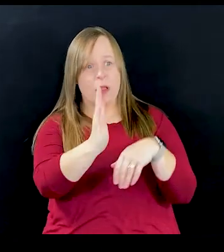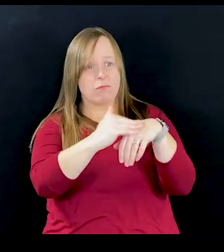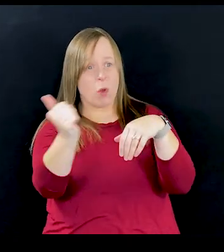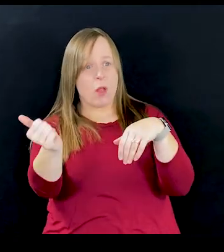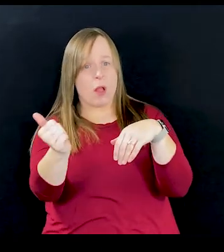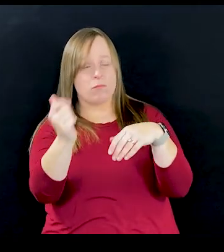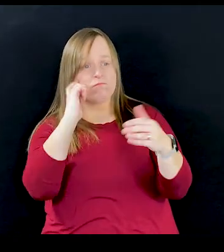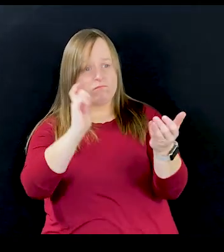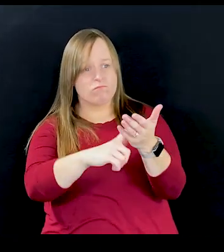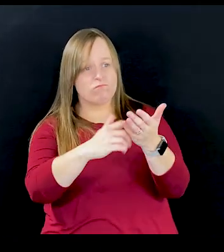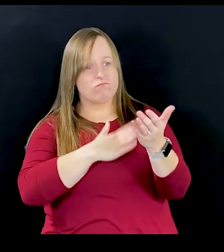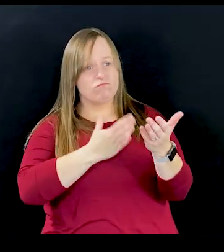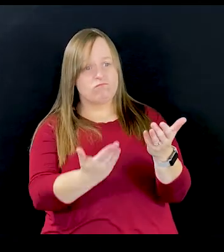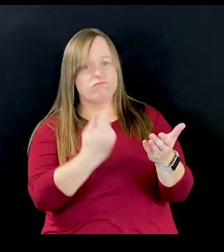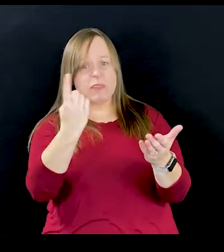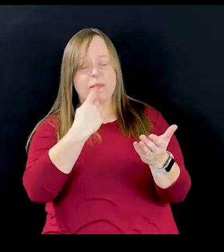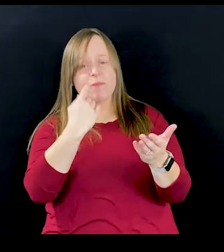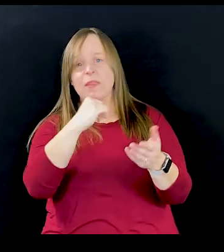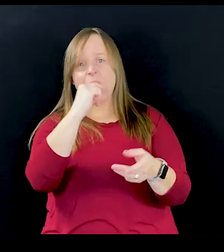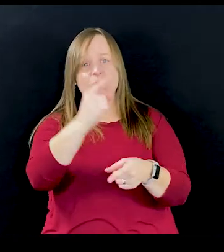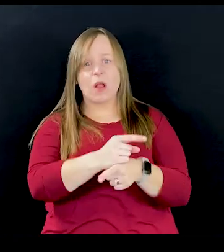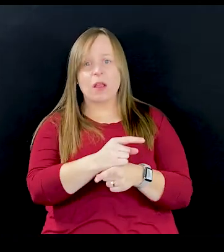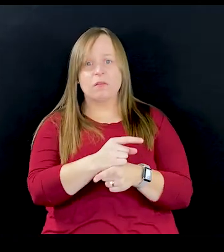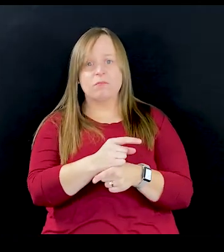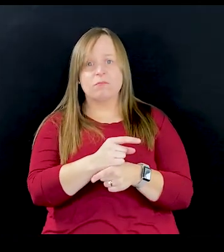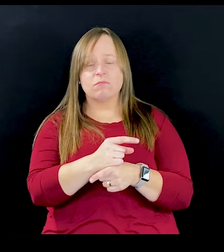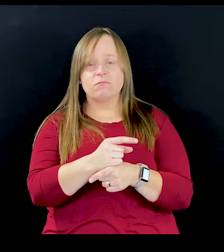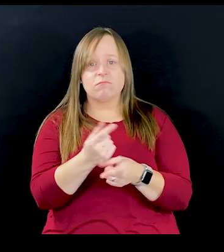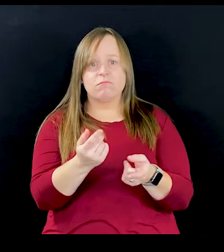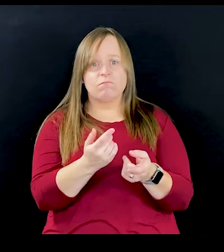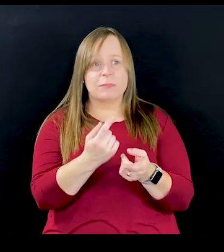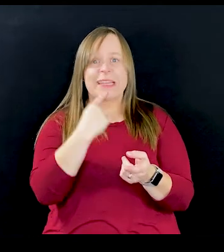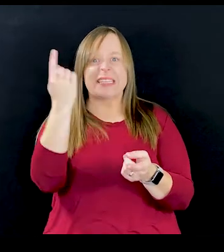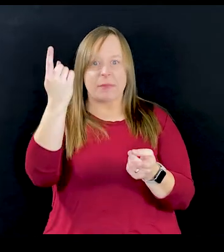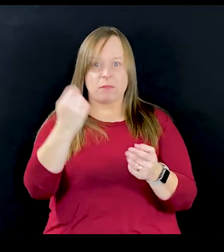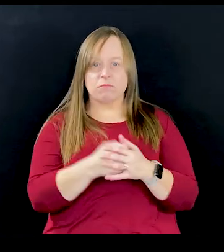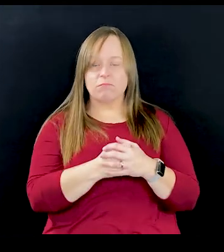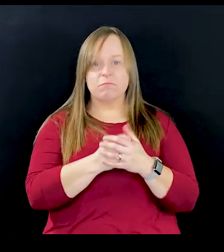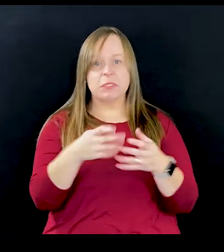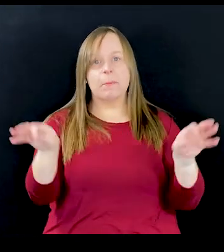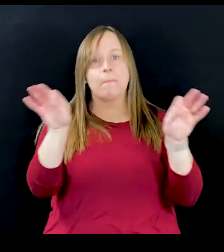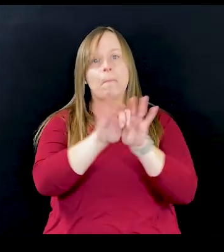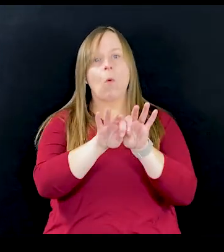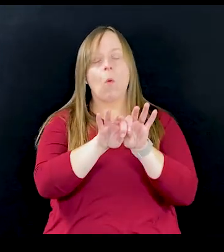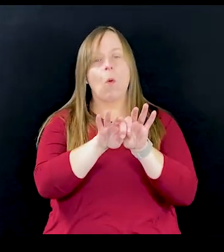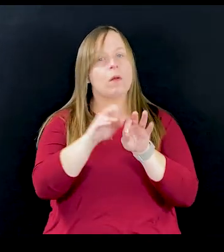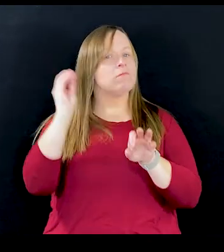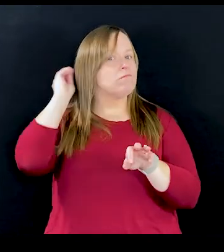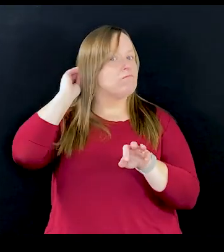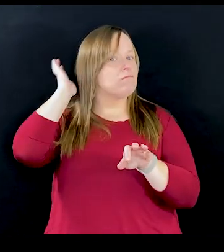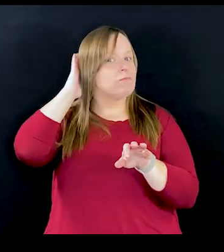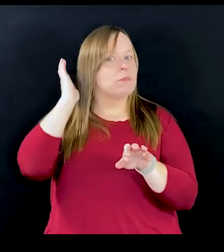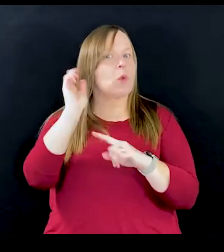when you know that something is not right. It's important to keep in mind to only do so